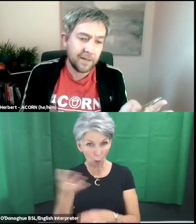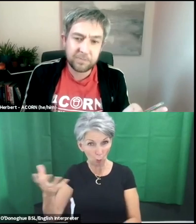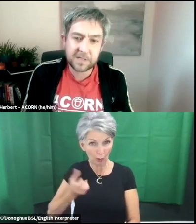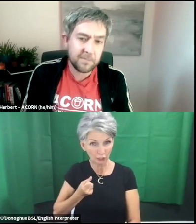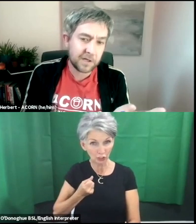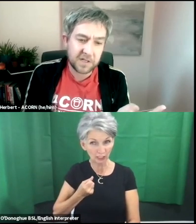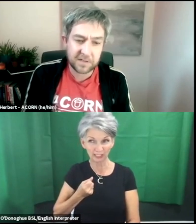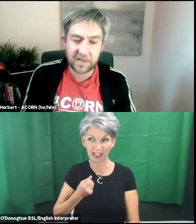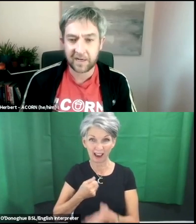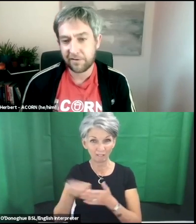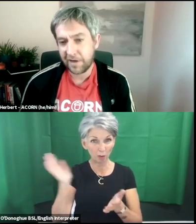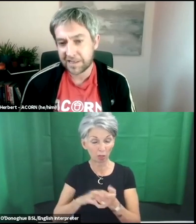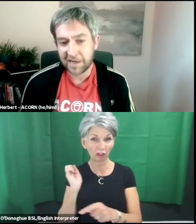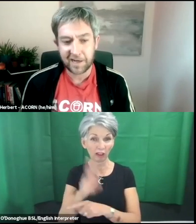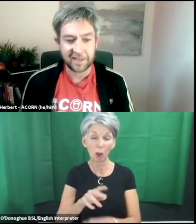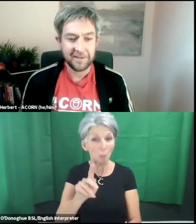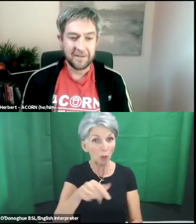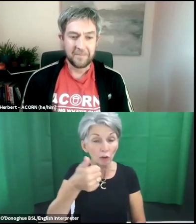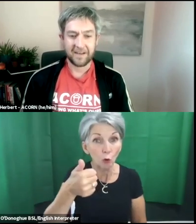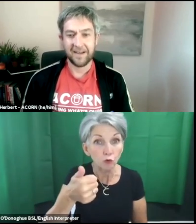They send me a Christmas card. They're a nice guy."